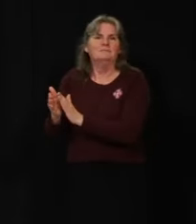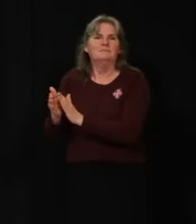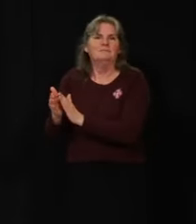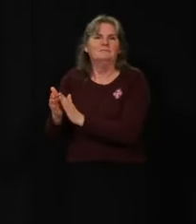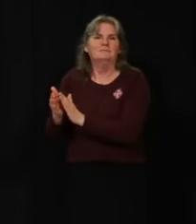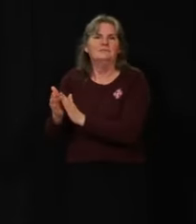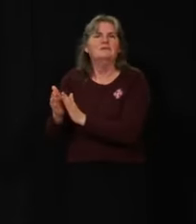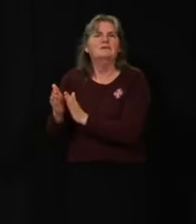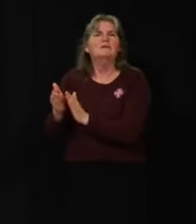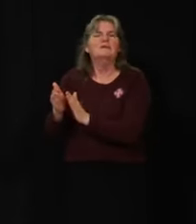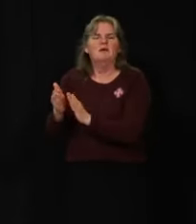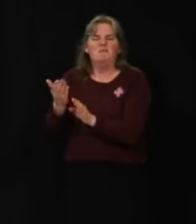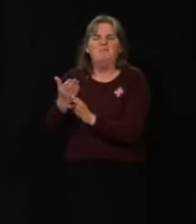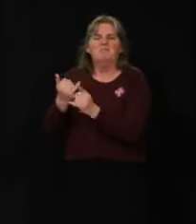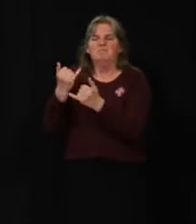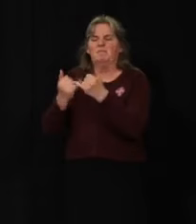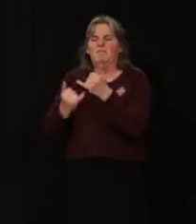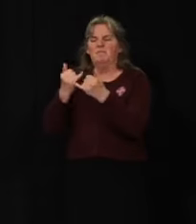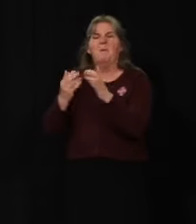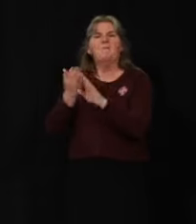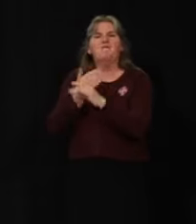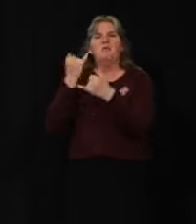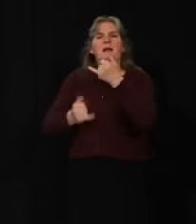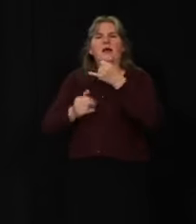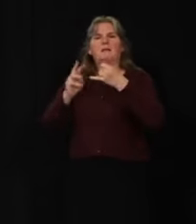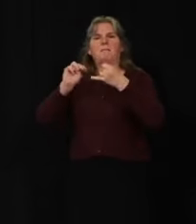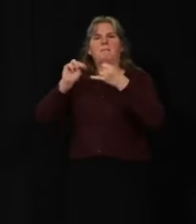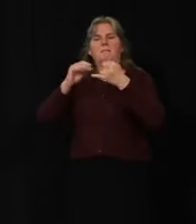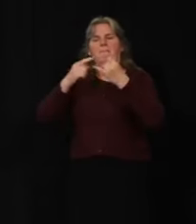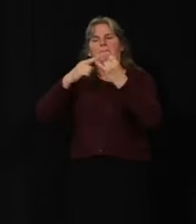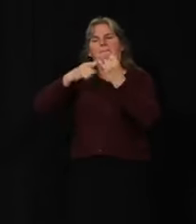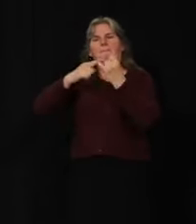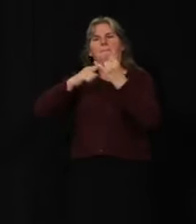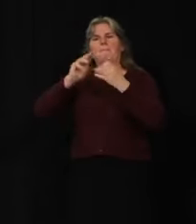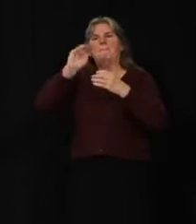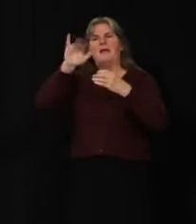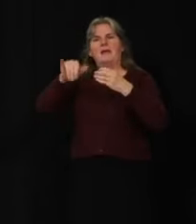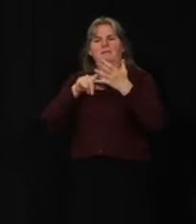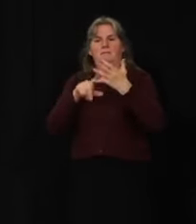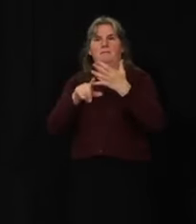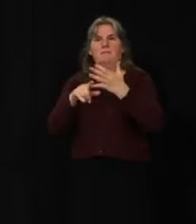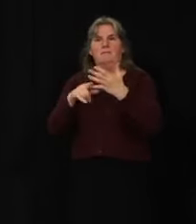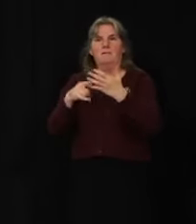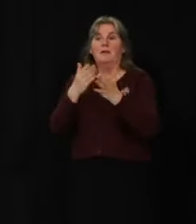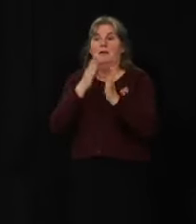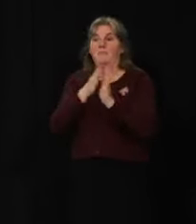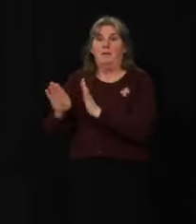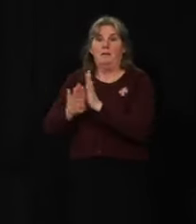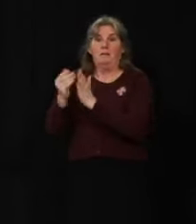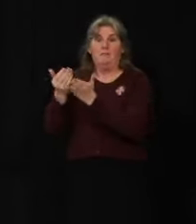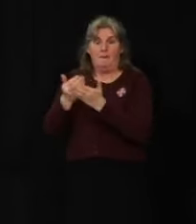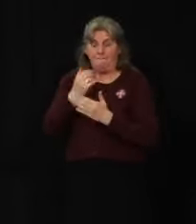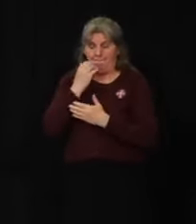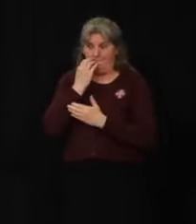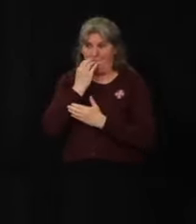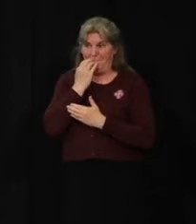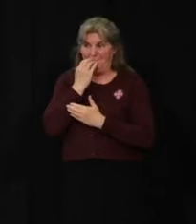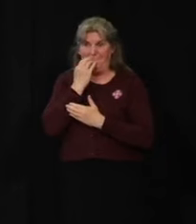phase we are in fact it says for indoor public recreation centres and libraries restrictions may